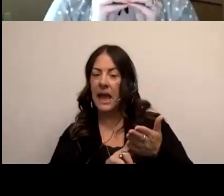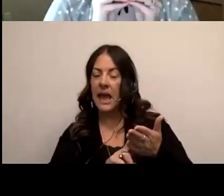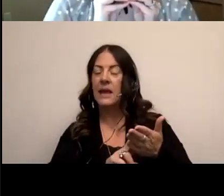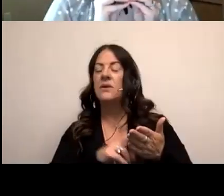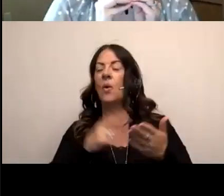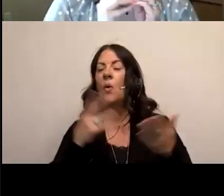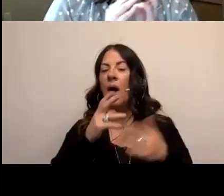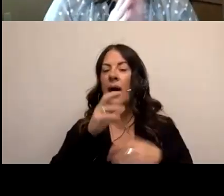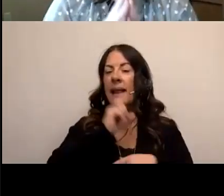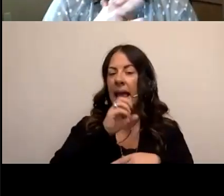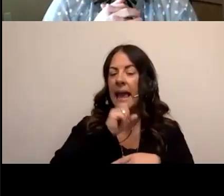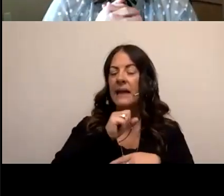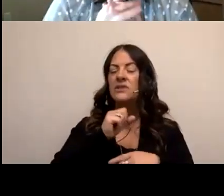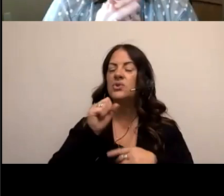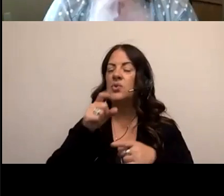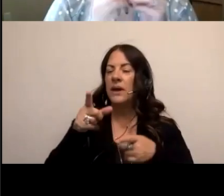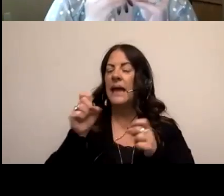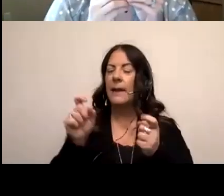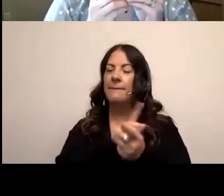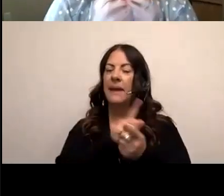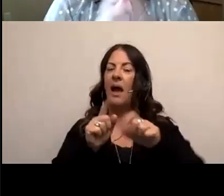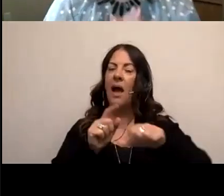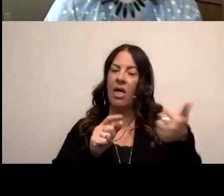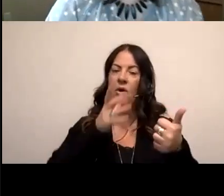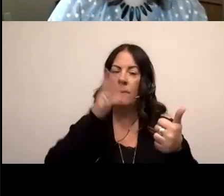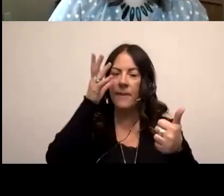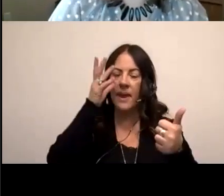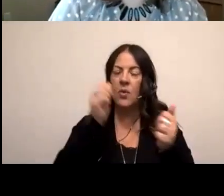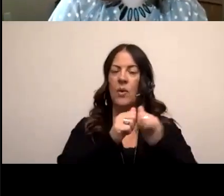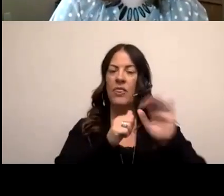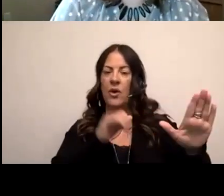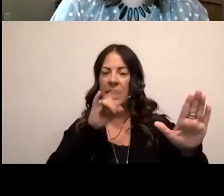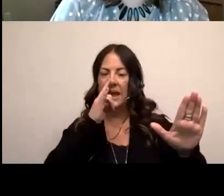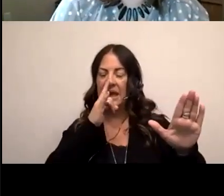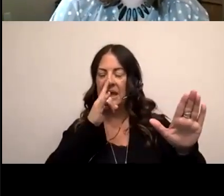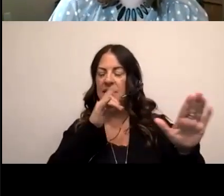MEET UPS WITH THEIR PARENTS AND KIDS AND IT'S A REALLY COOL TOOL.